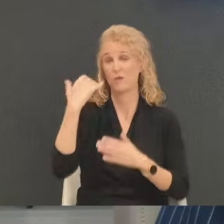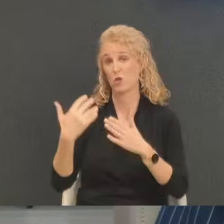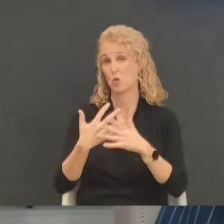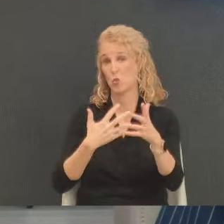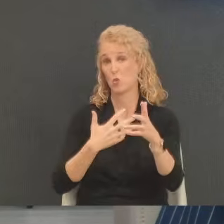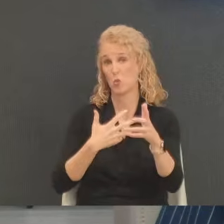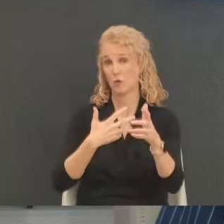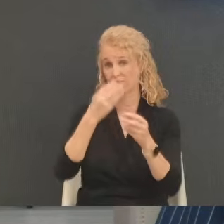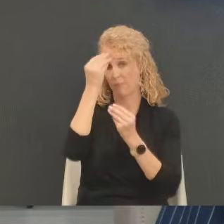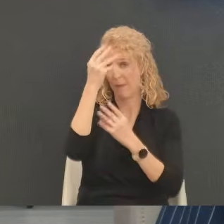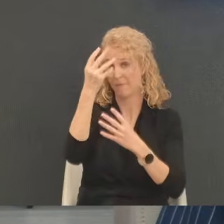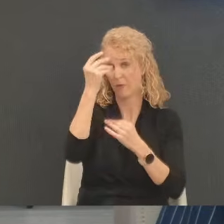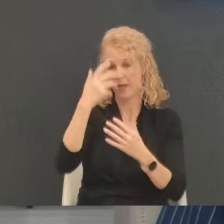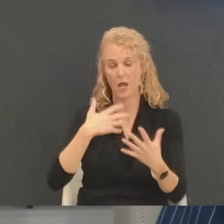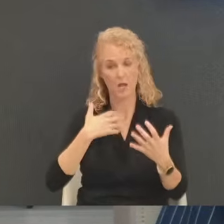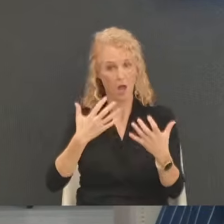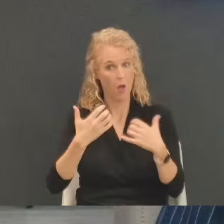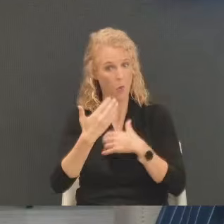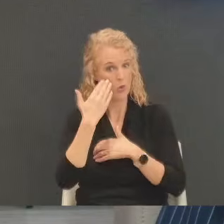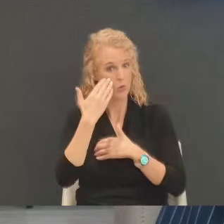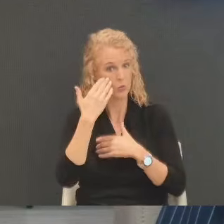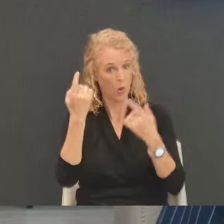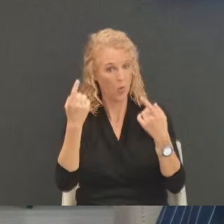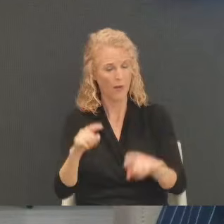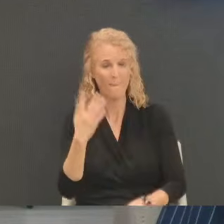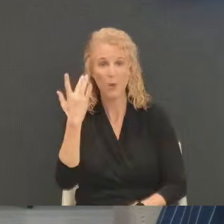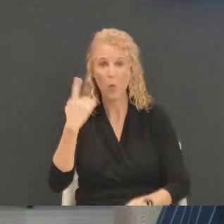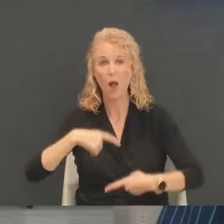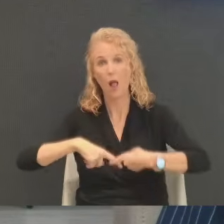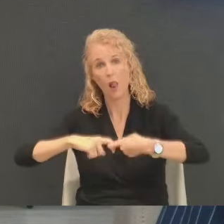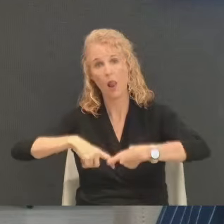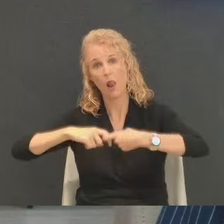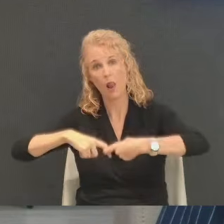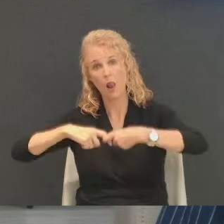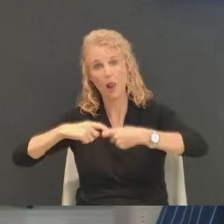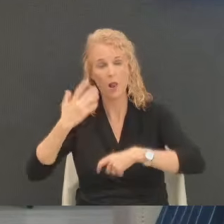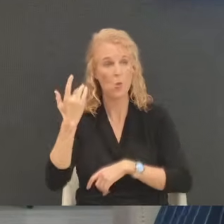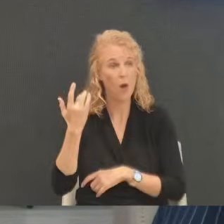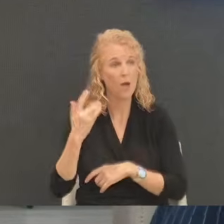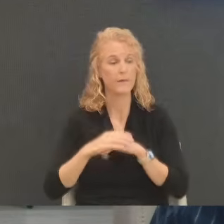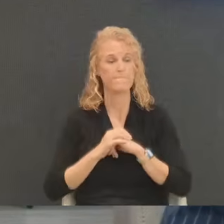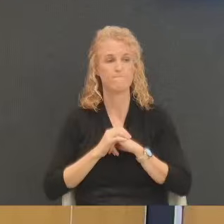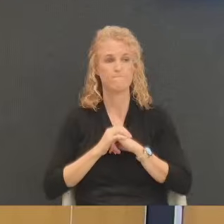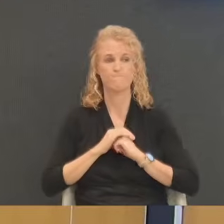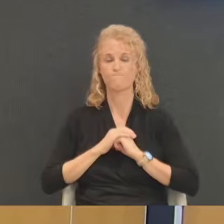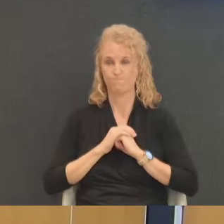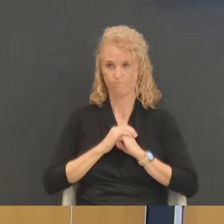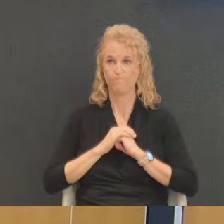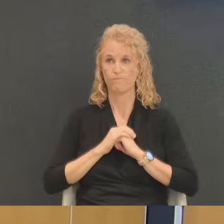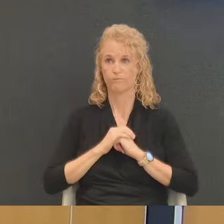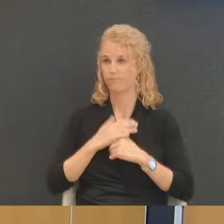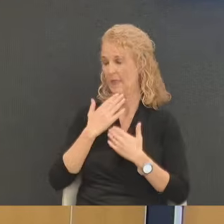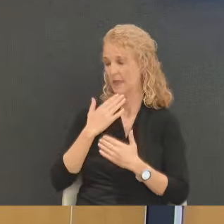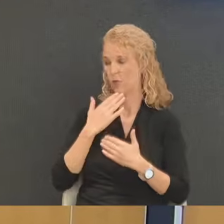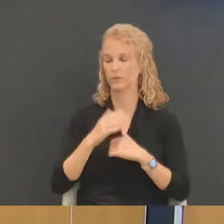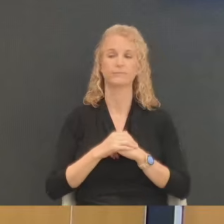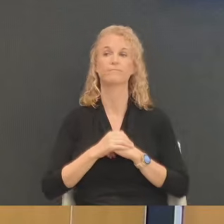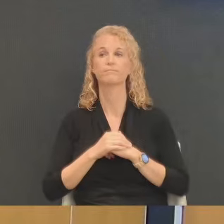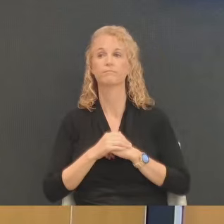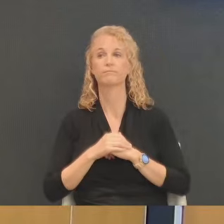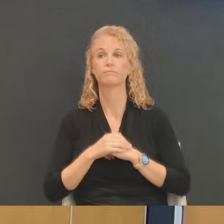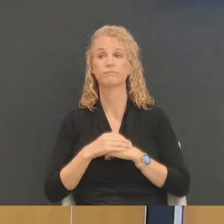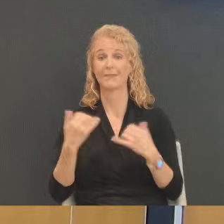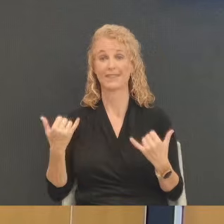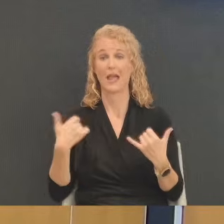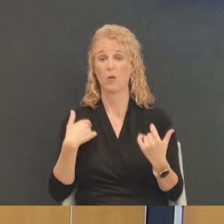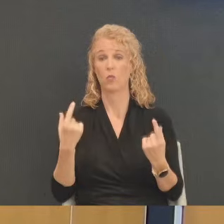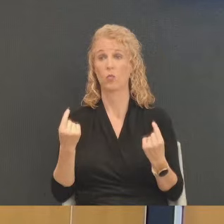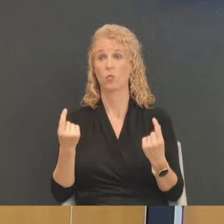to know what is the holdup on on this matter. Thank you. Um, what I'd like to do is just, um,